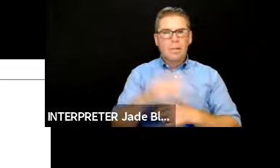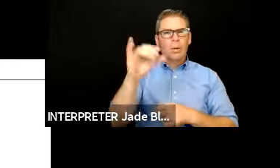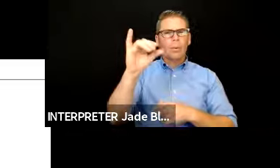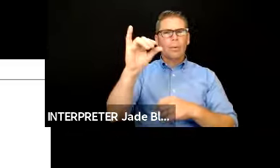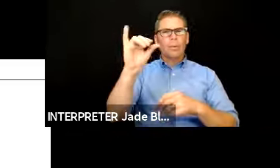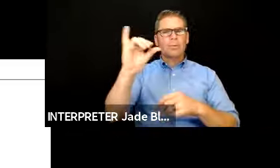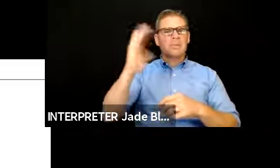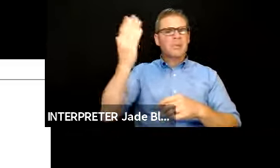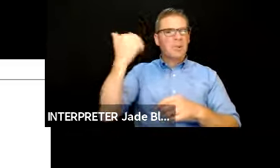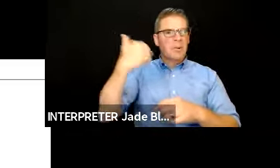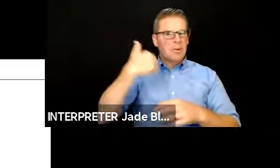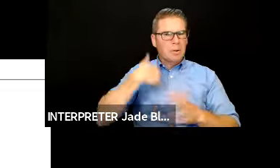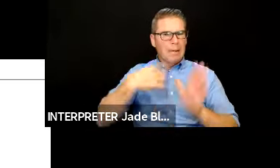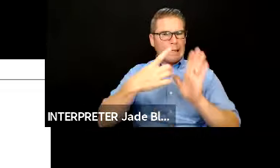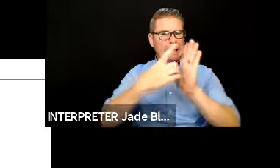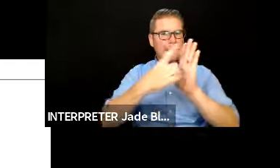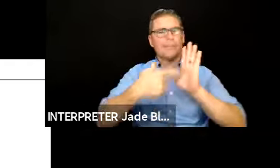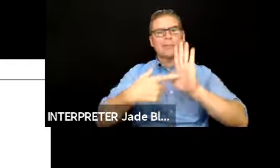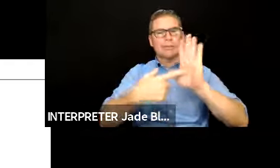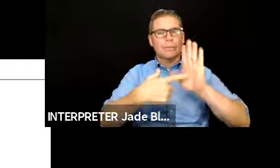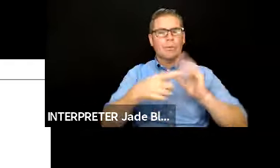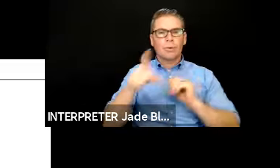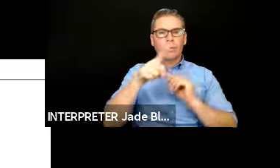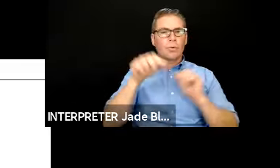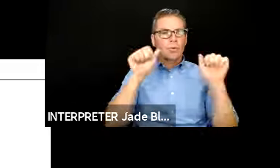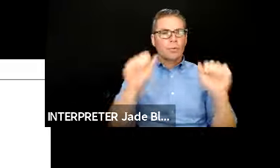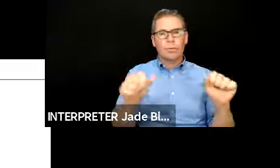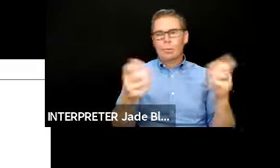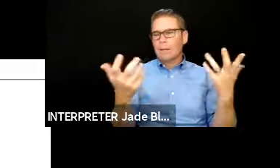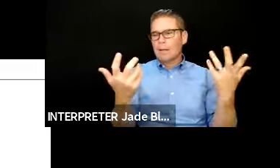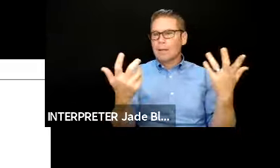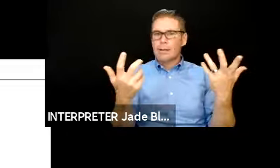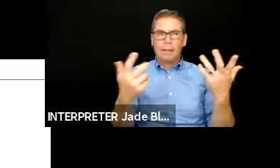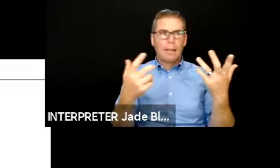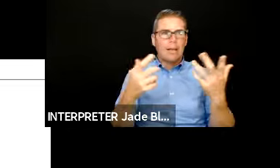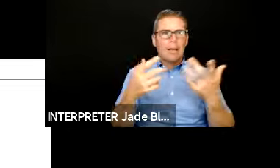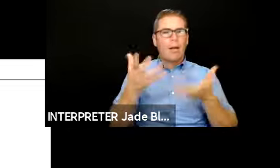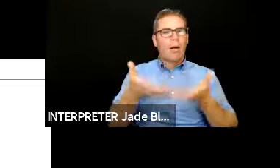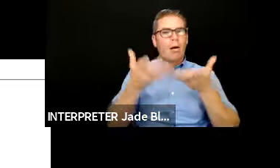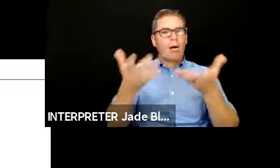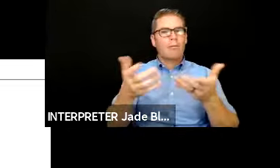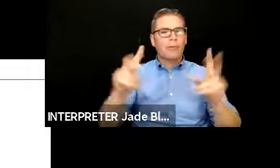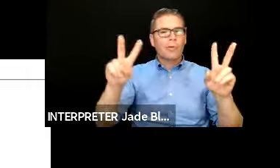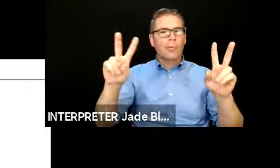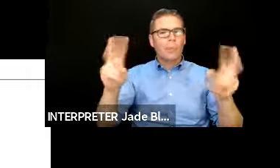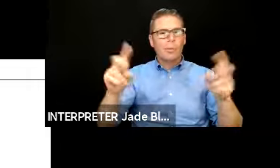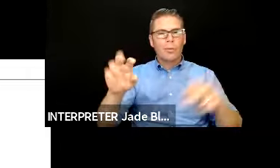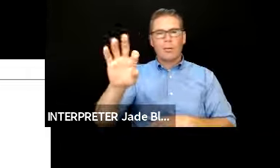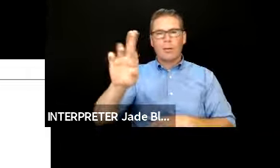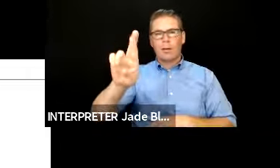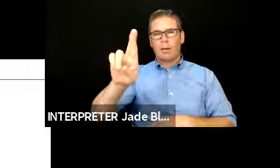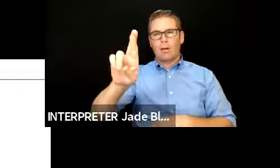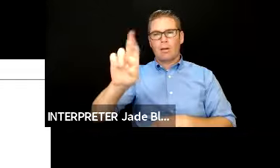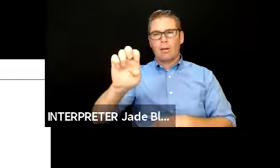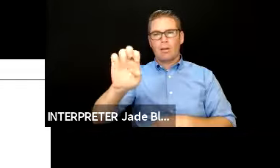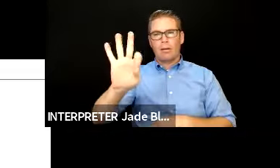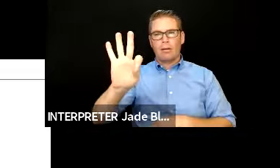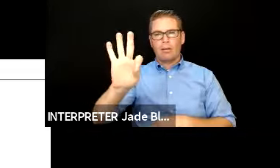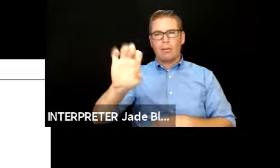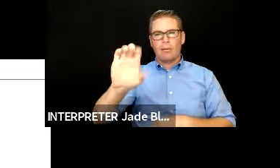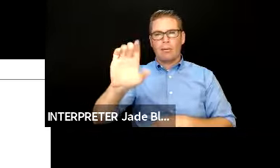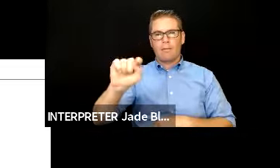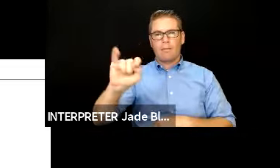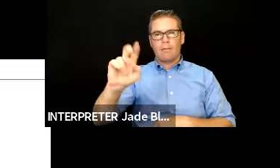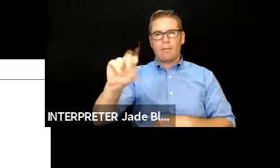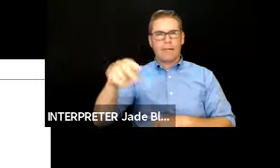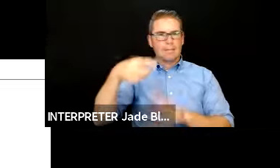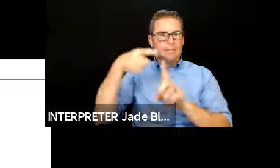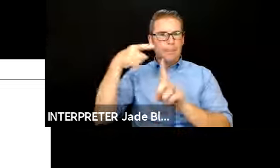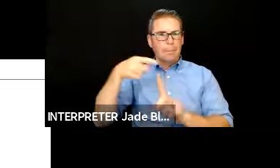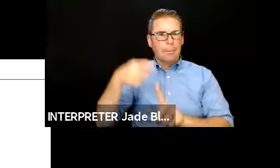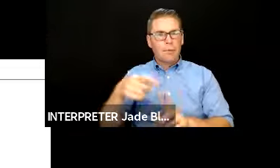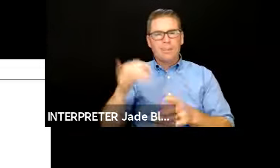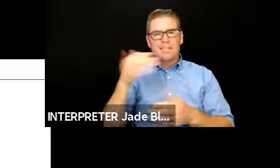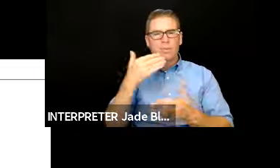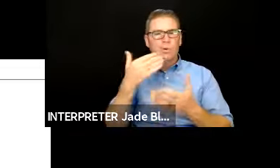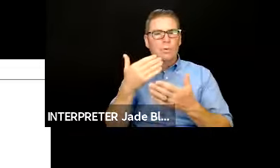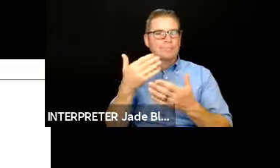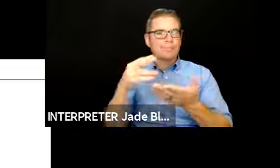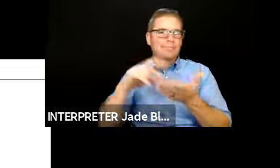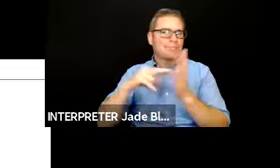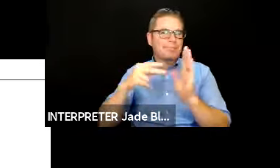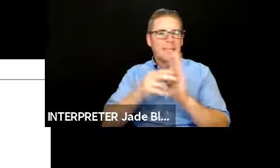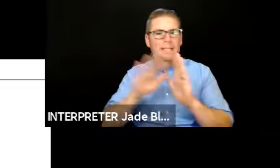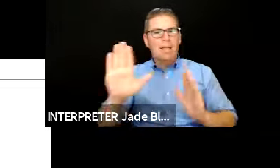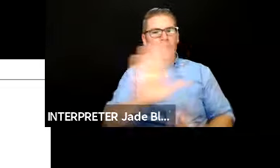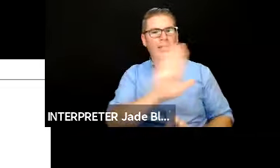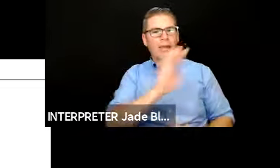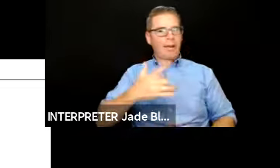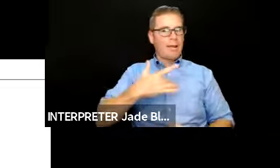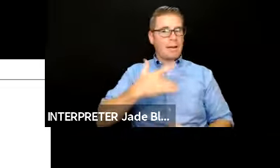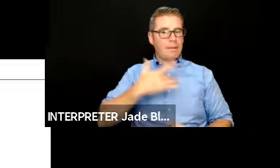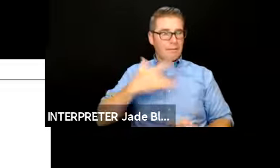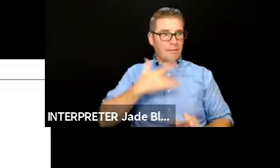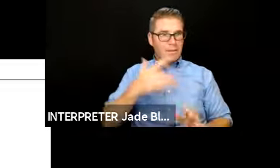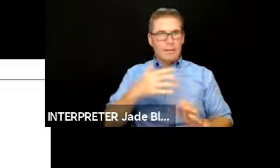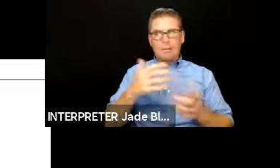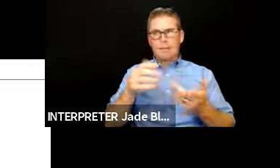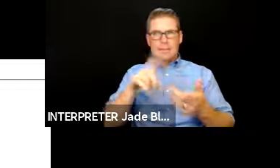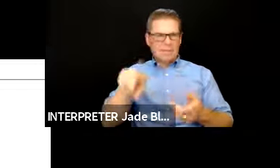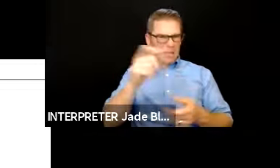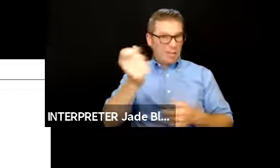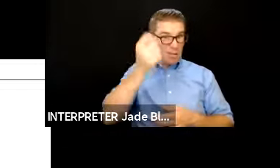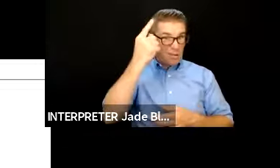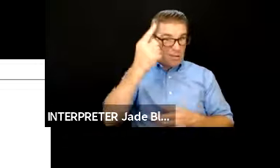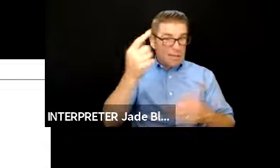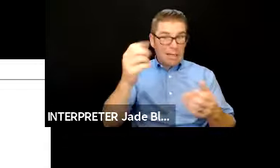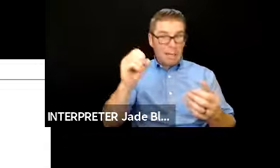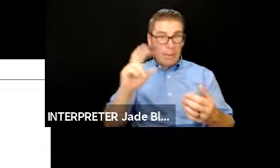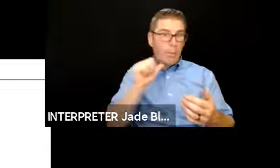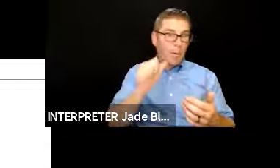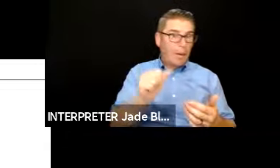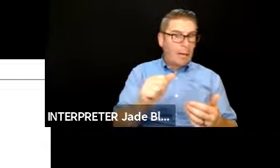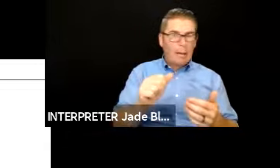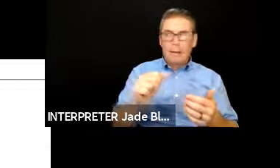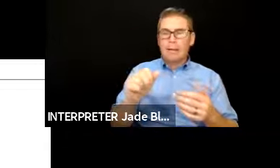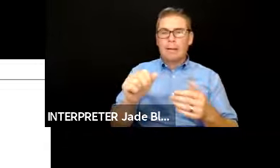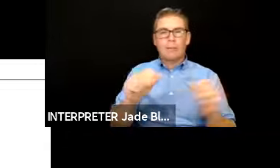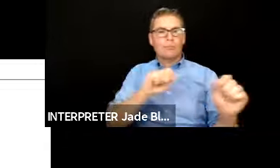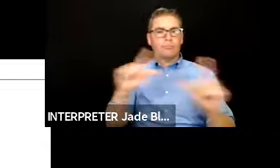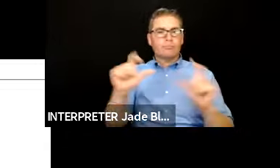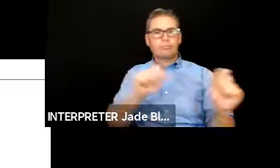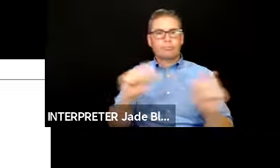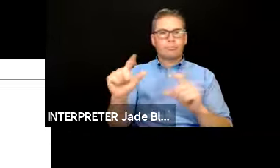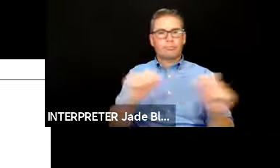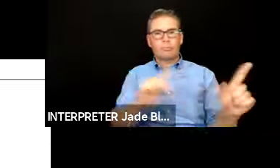So just ask can I try this feature and practice that way as well